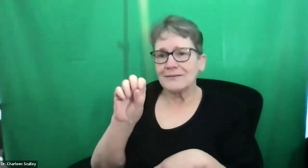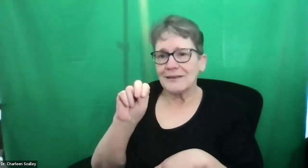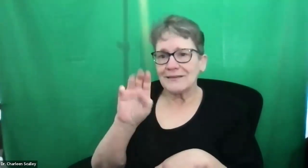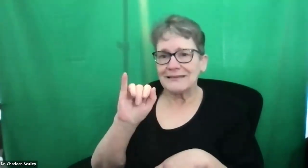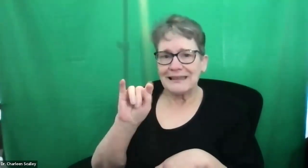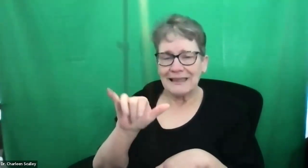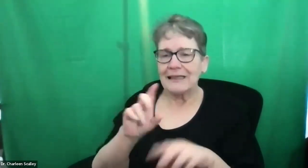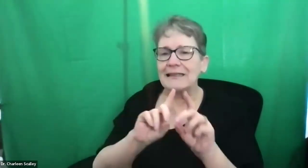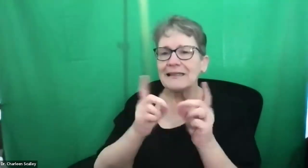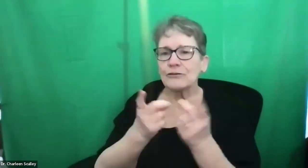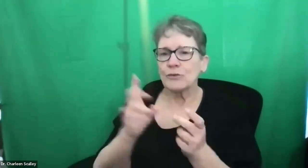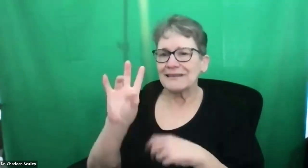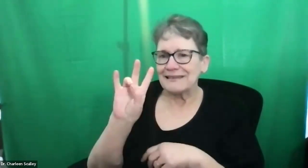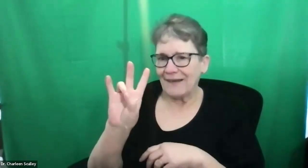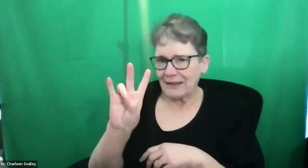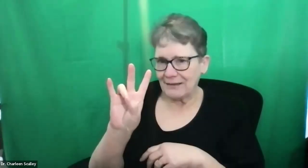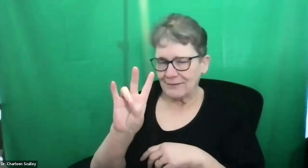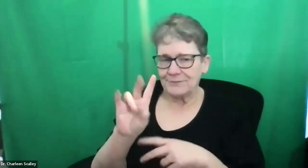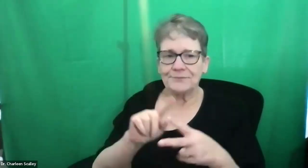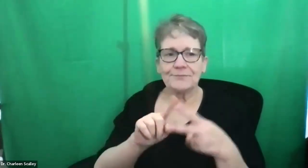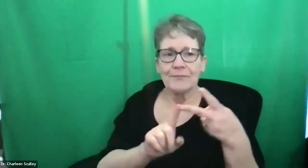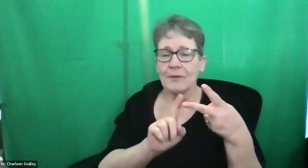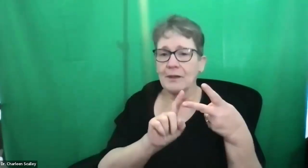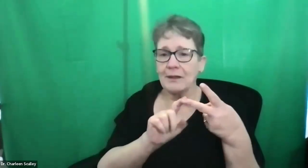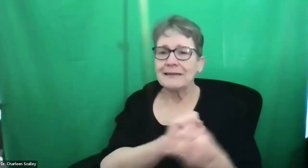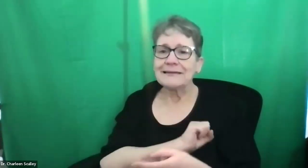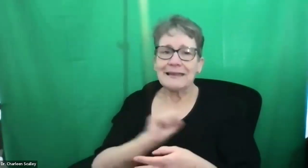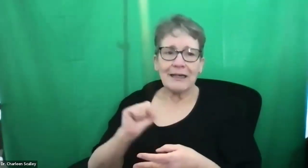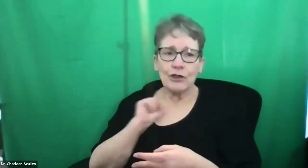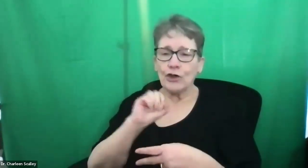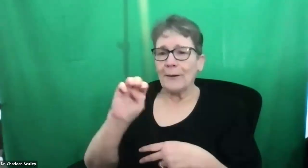And that representative is from Johnson City, which is district seven.